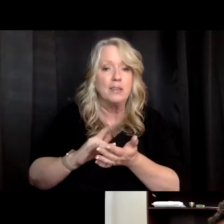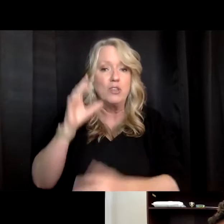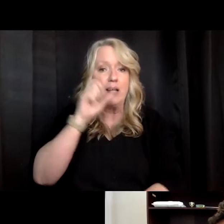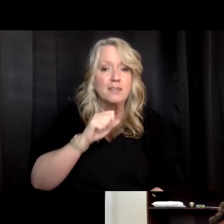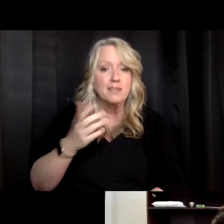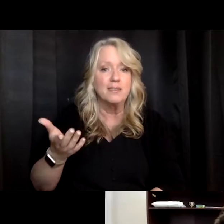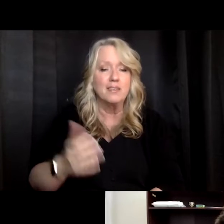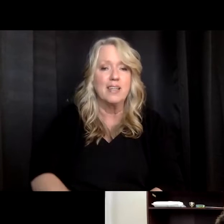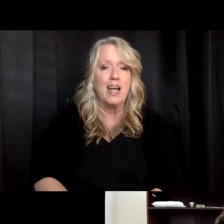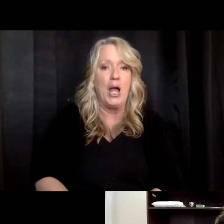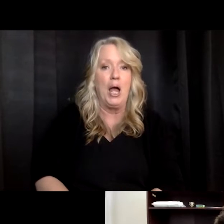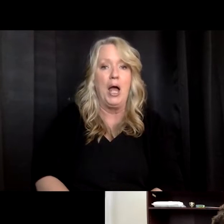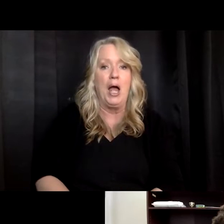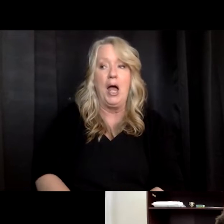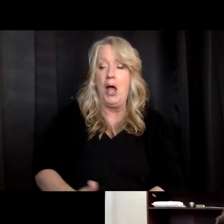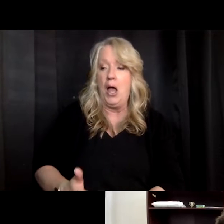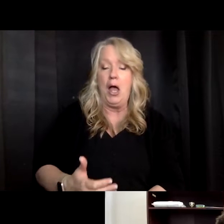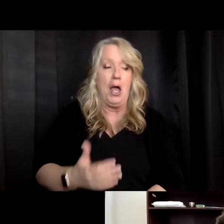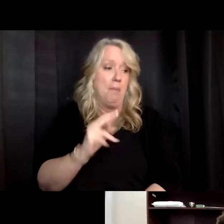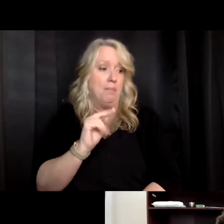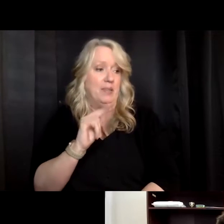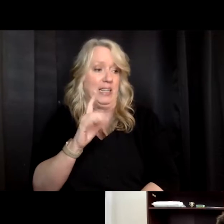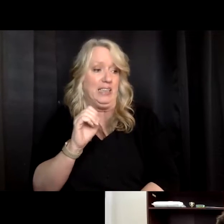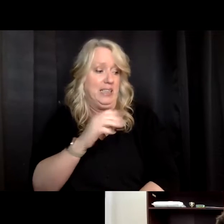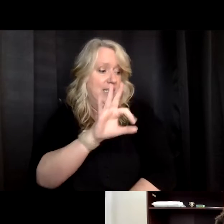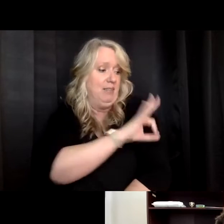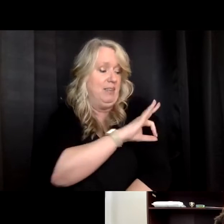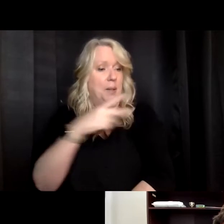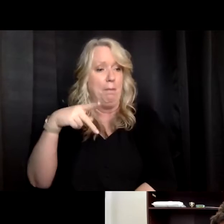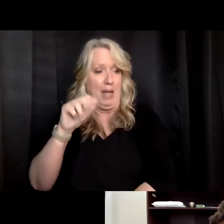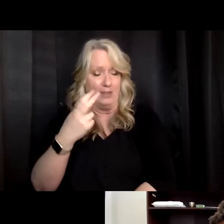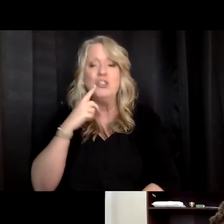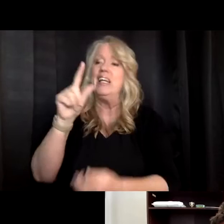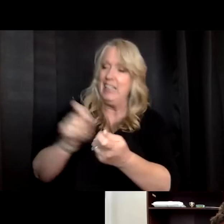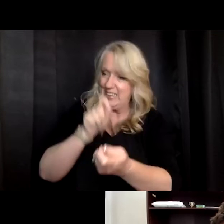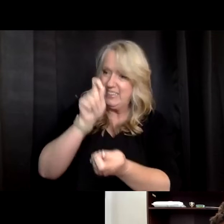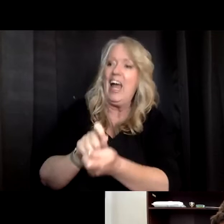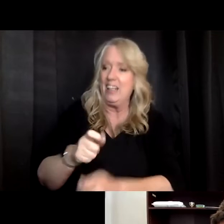ARE THROWING OUT PSYCHIATRIC MEDICATIONS. GUESS WHAT THE MEDICINE WAS, ROB